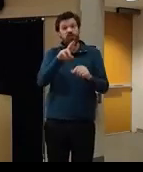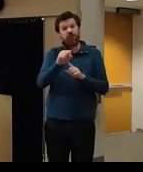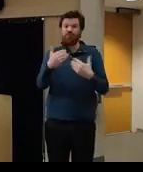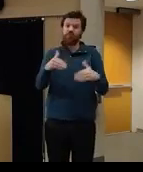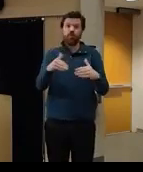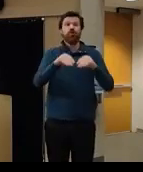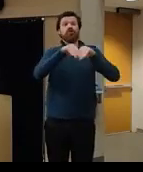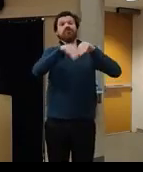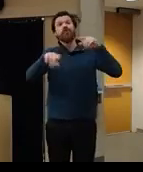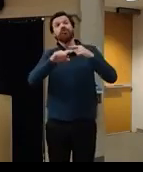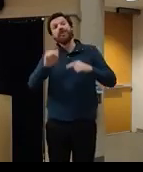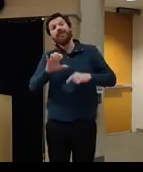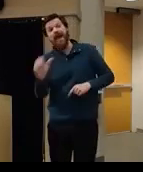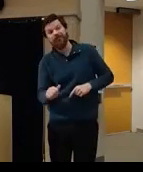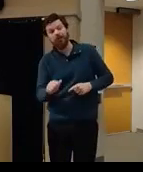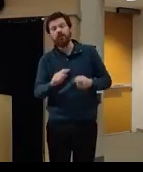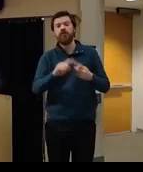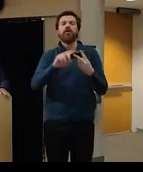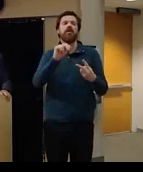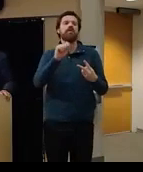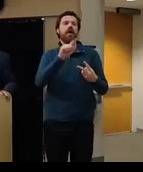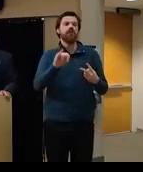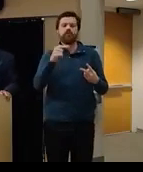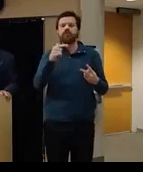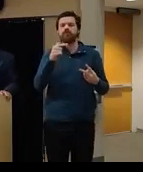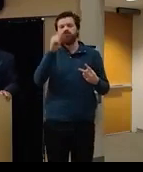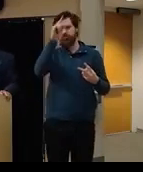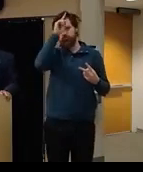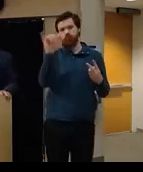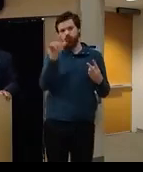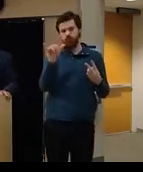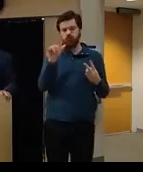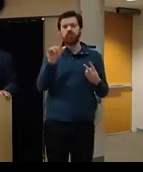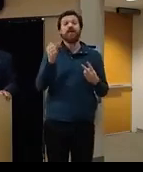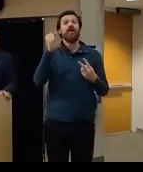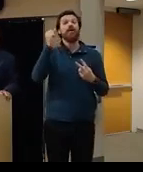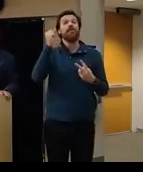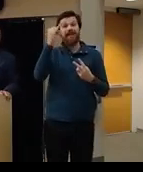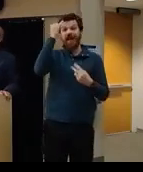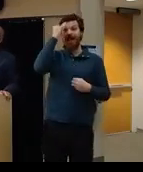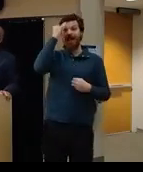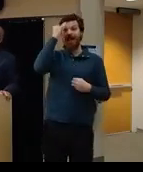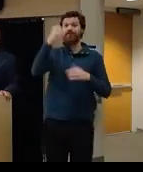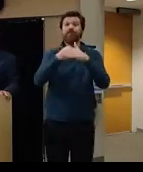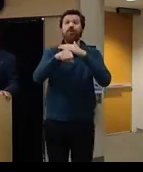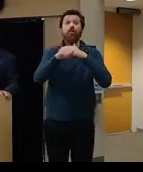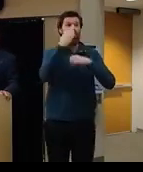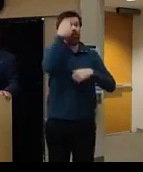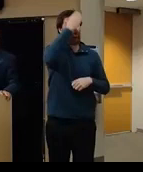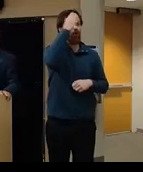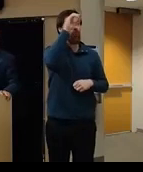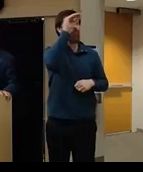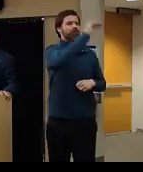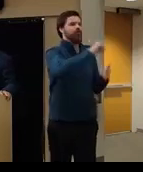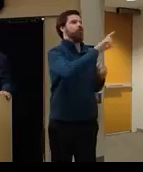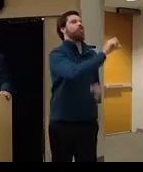to South Africa and Nazi Germany um many of these ideas were born in Europe and later the US uh